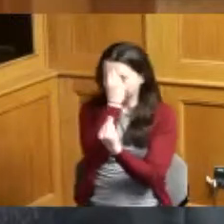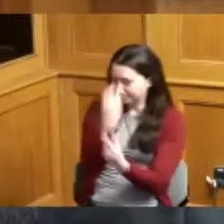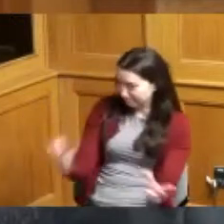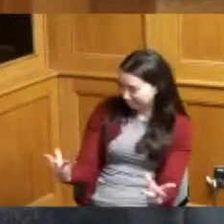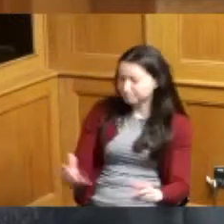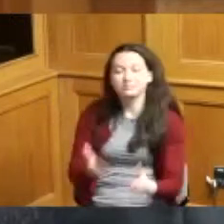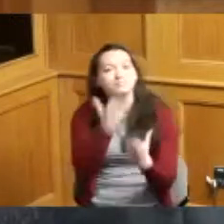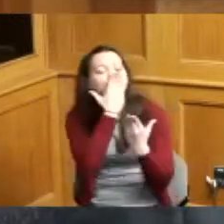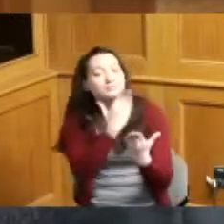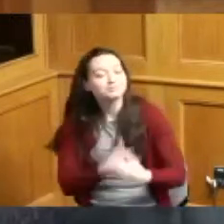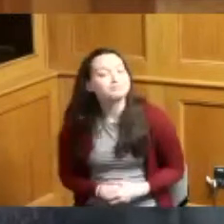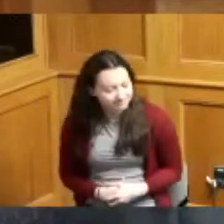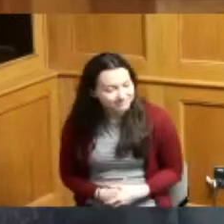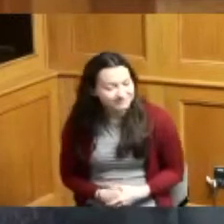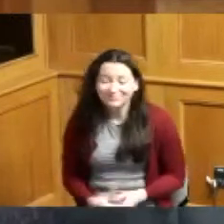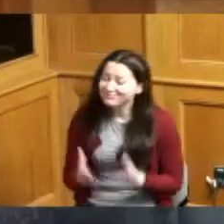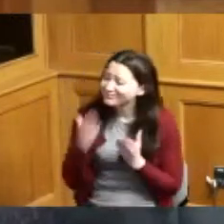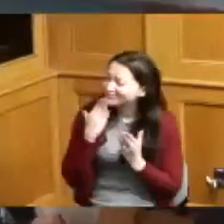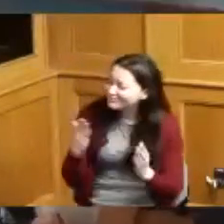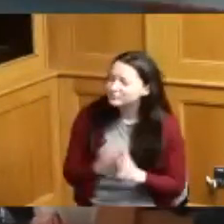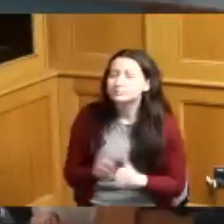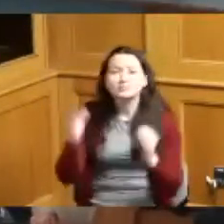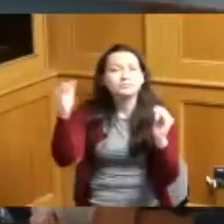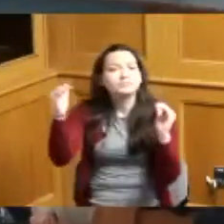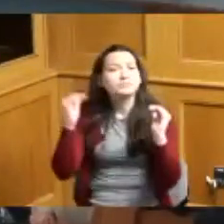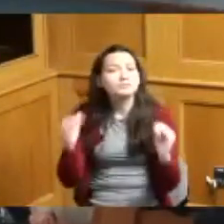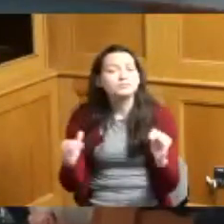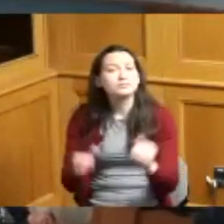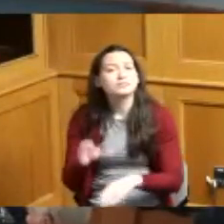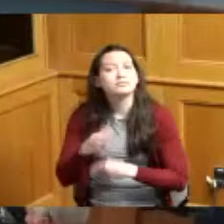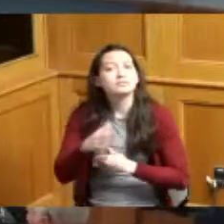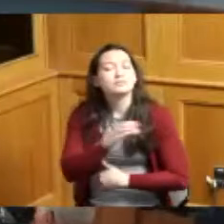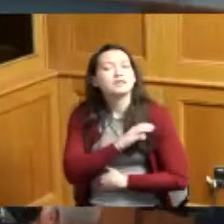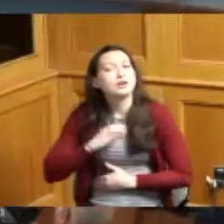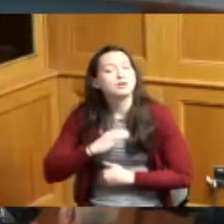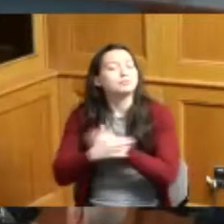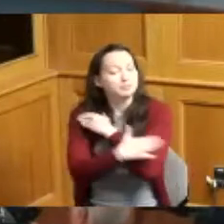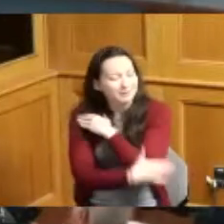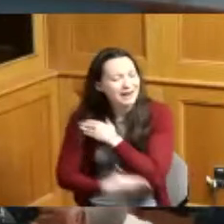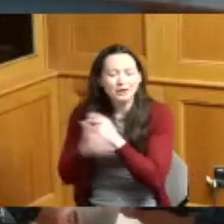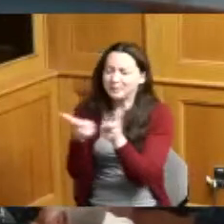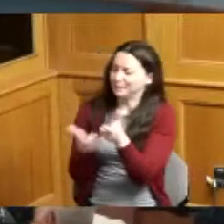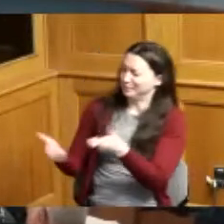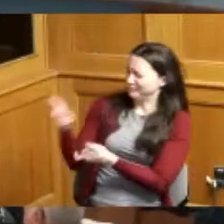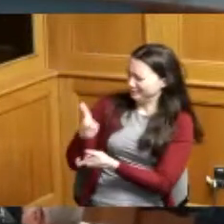thank you thank you next our county Commissioner county administrator I want to make you a